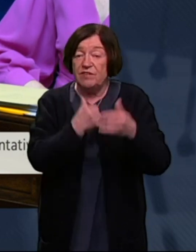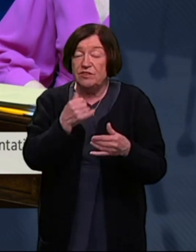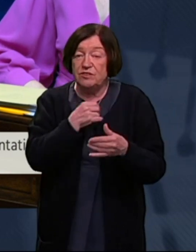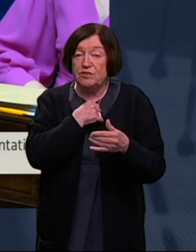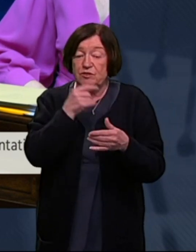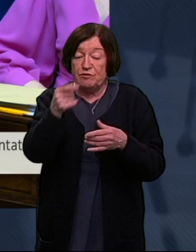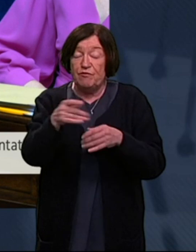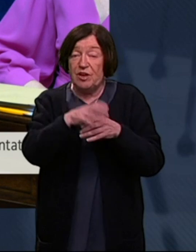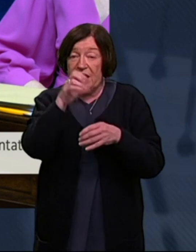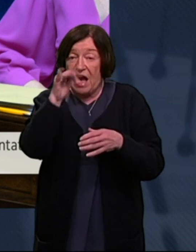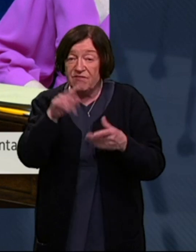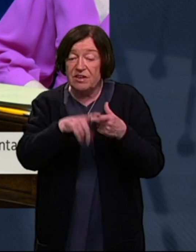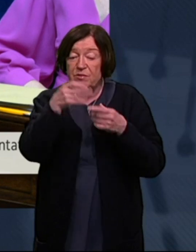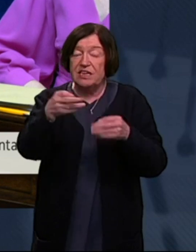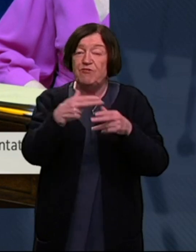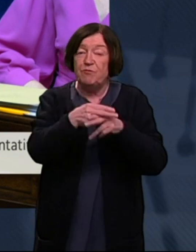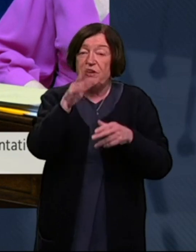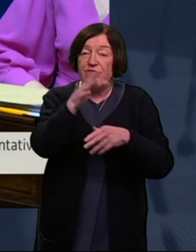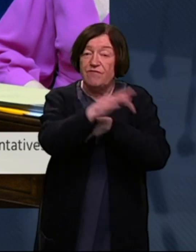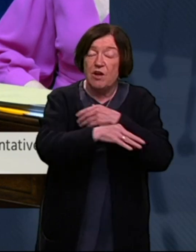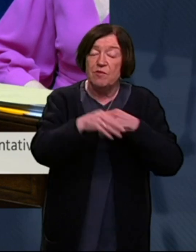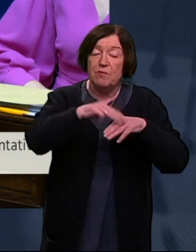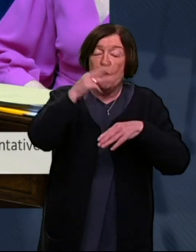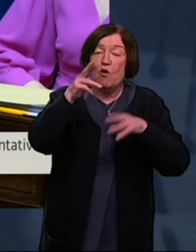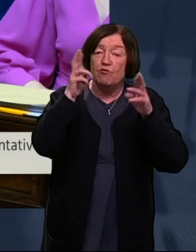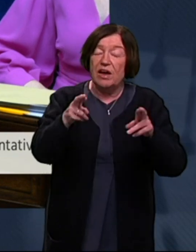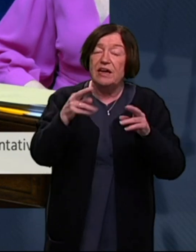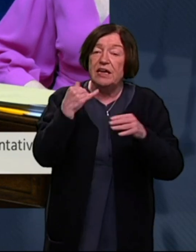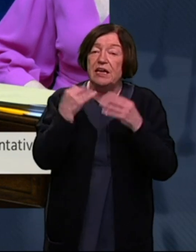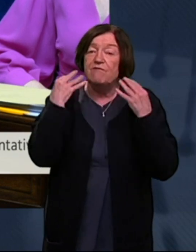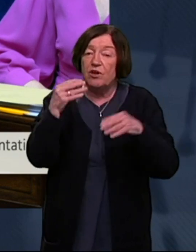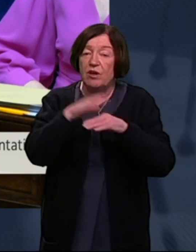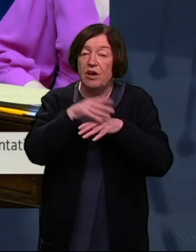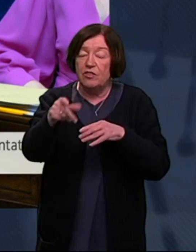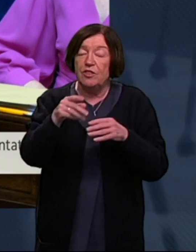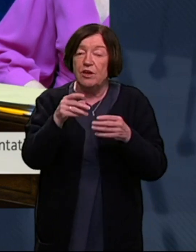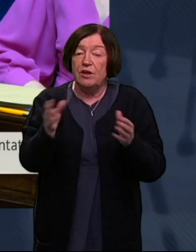That will give beef farmers accurate information on the commercial beef value of the dairy-beef